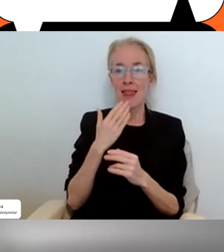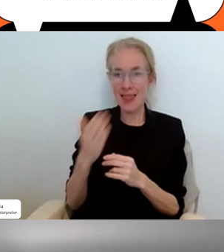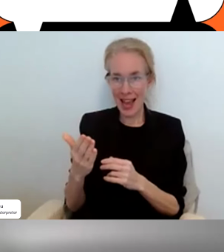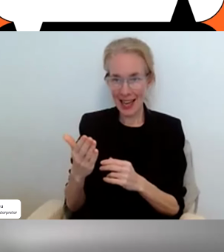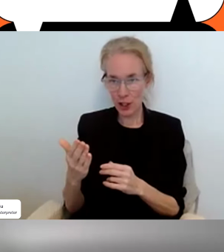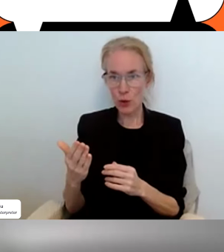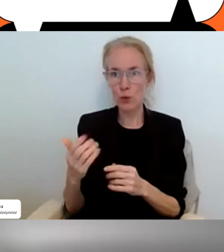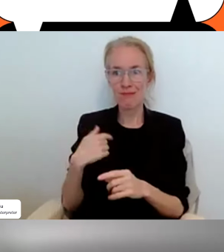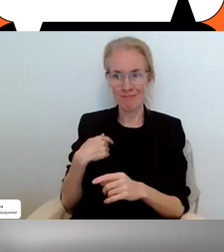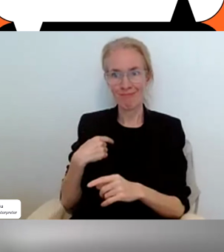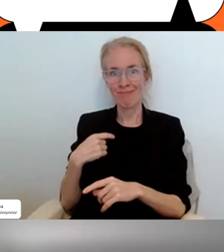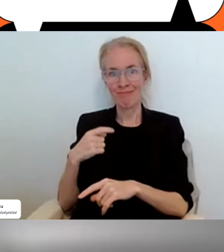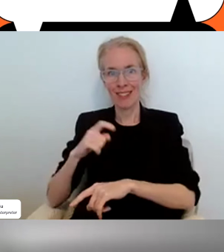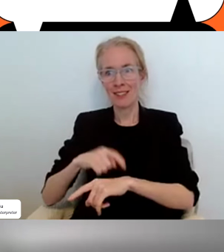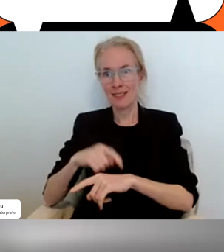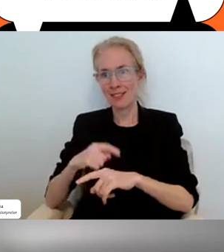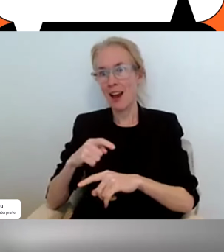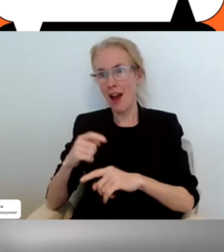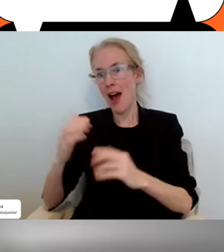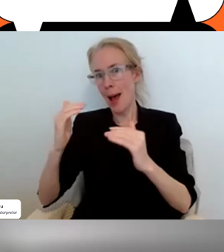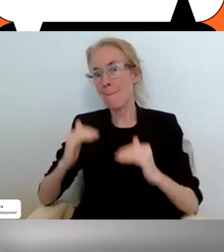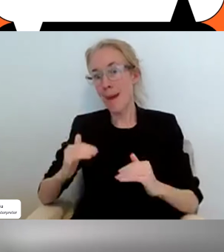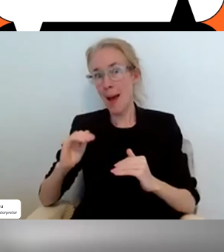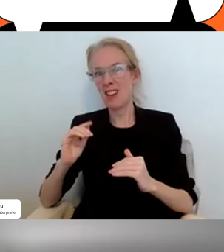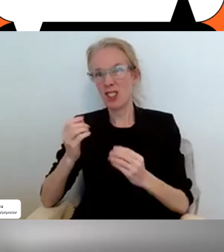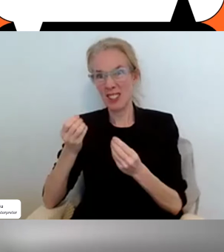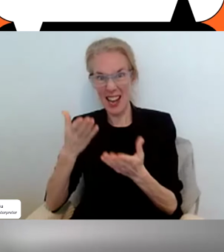questions. If the panelists are okay with that we can send that